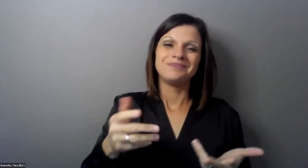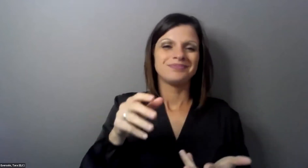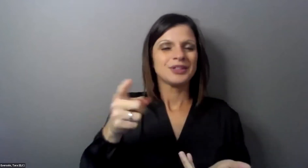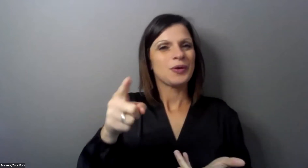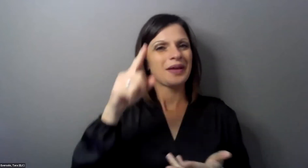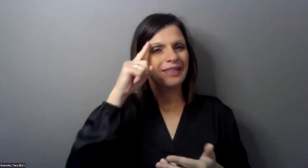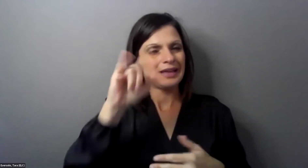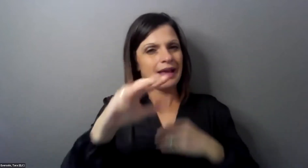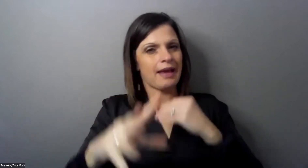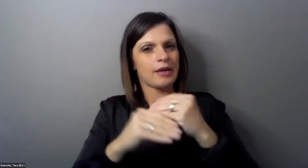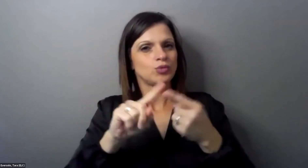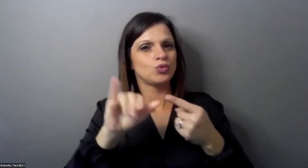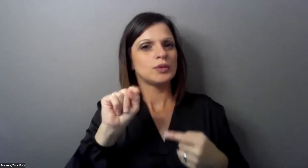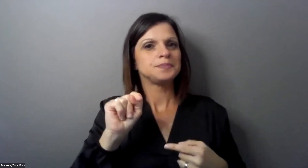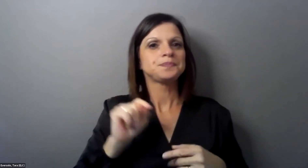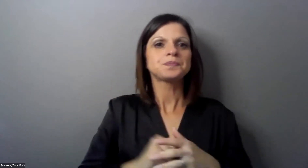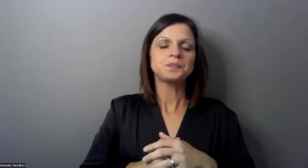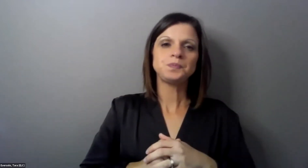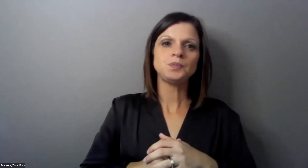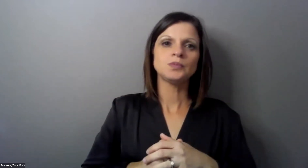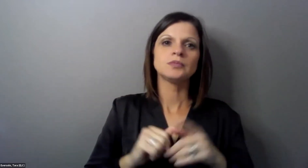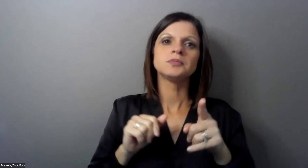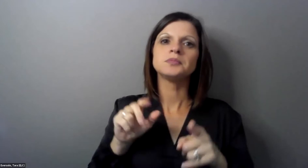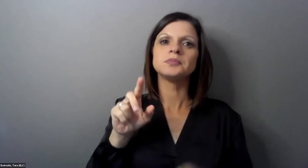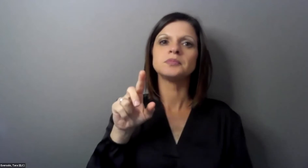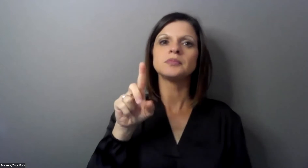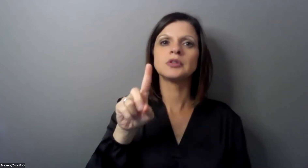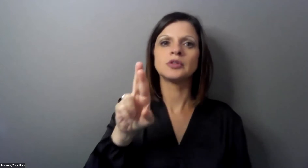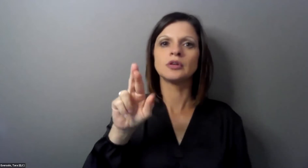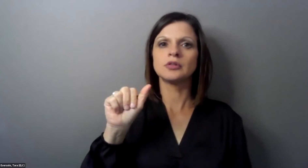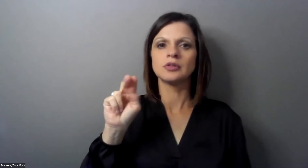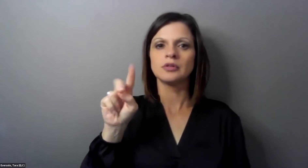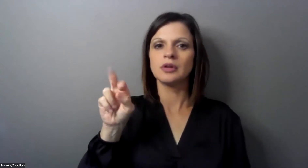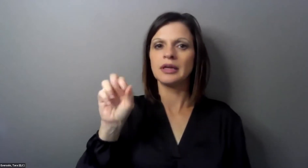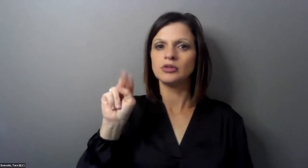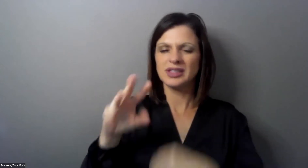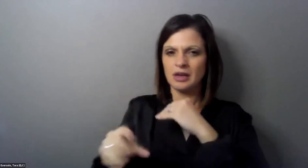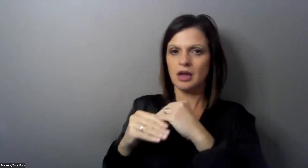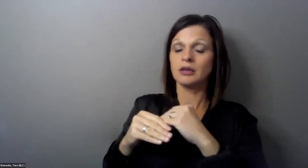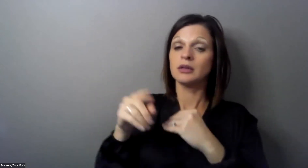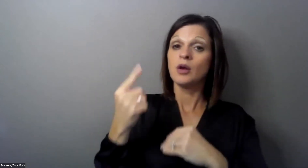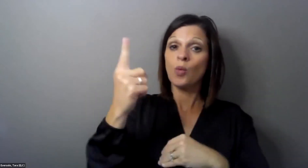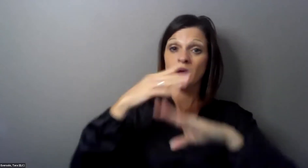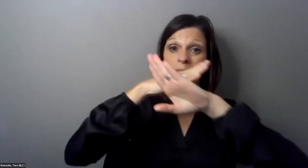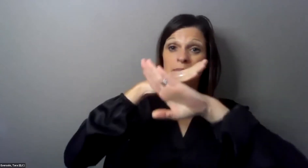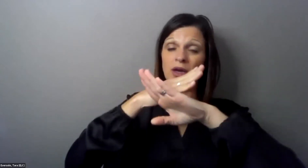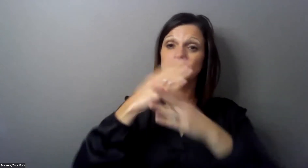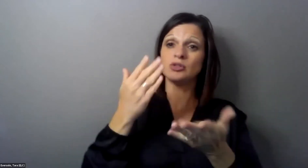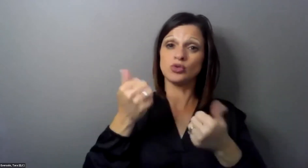I think I would add onto that. One of the barriers to really reducing stigma is individuals have developed stigma